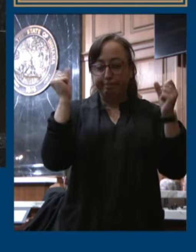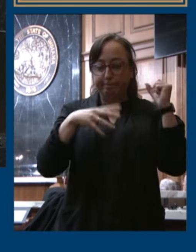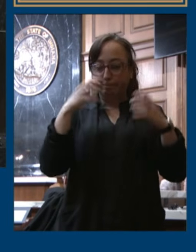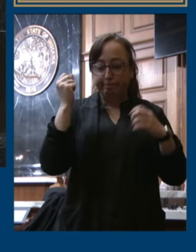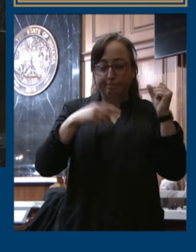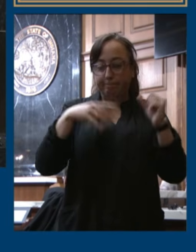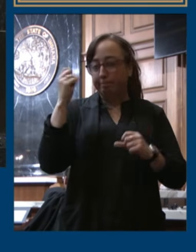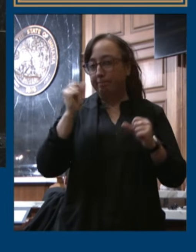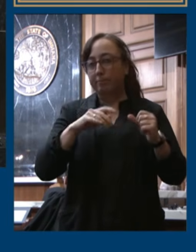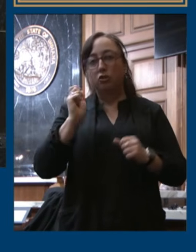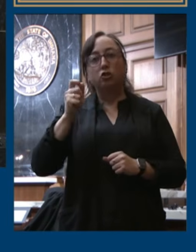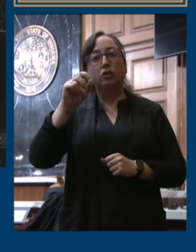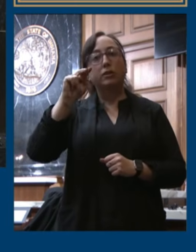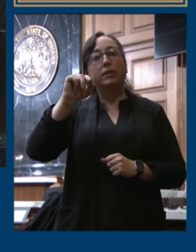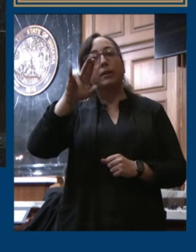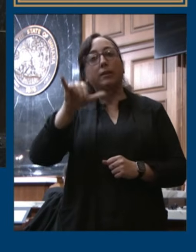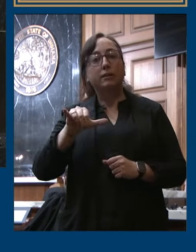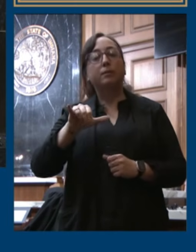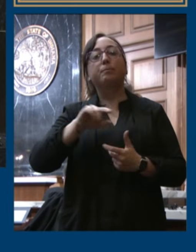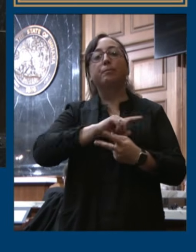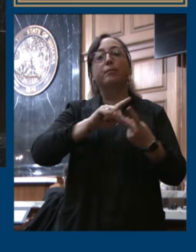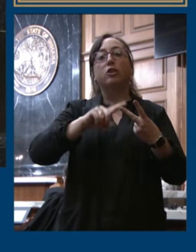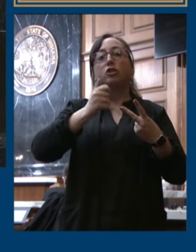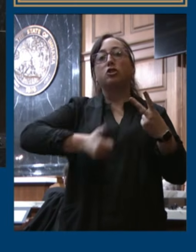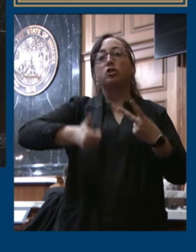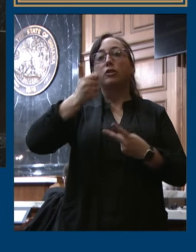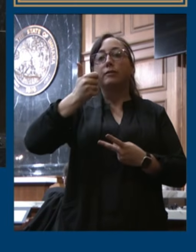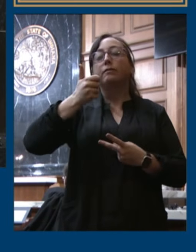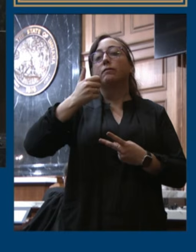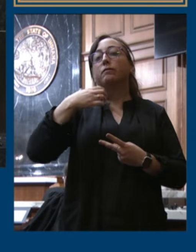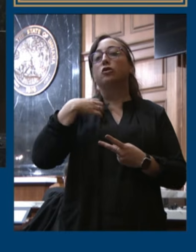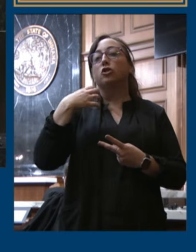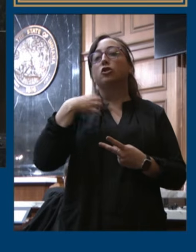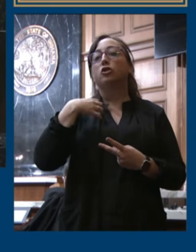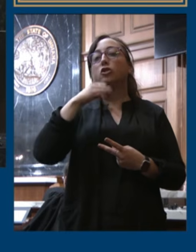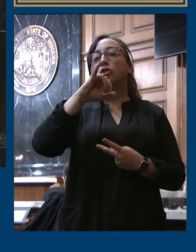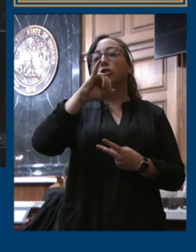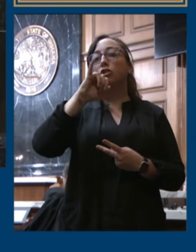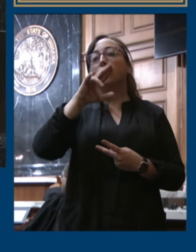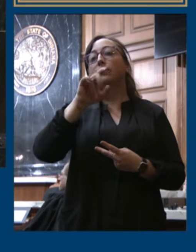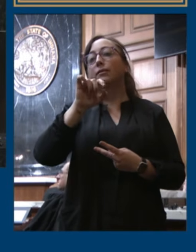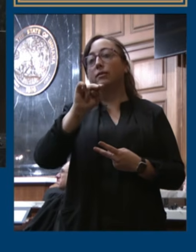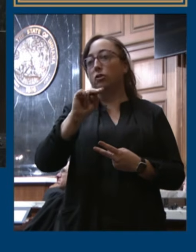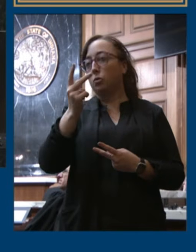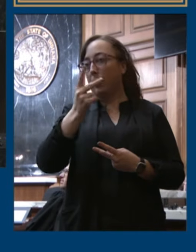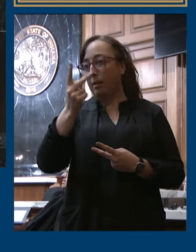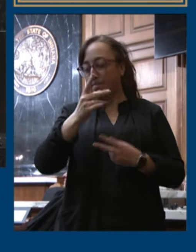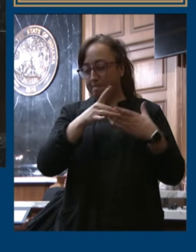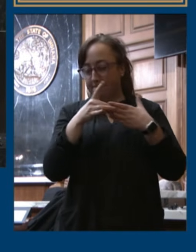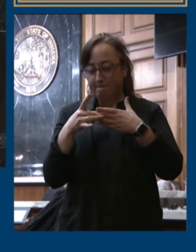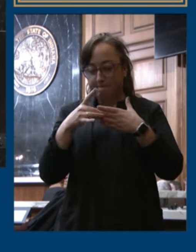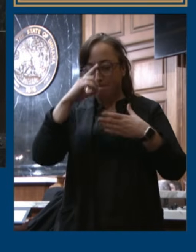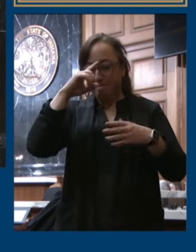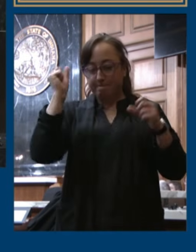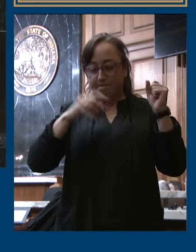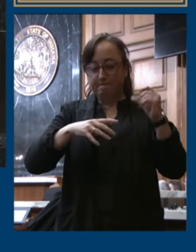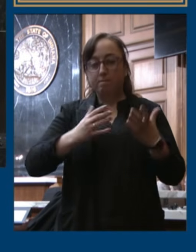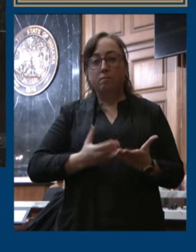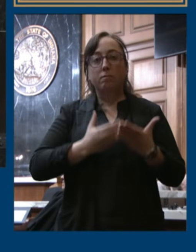JUDGE NANCY VAIDIK AND CHIEF ADMINISTRATIVE OFFICER JUSTIN FORKNER LED THE EFFORTS. RECOMMENDATIONS INCLUDE PILOTS FOR INNOVATIVE